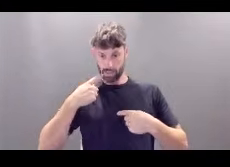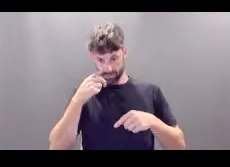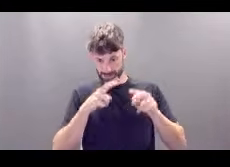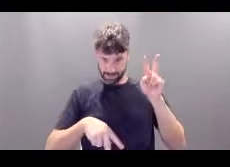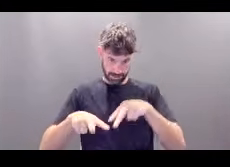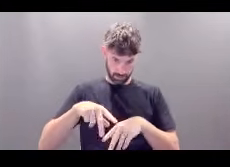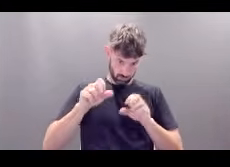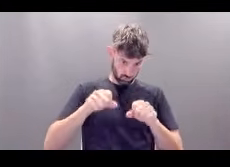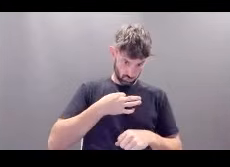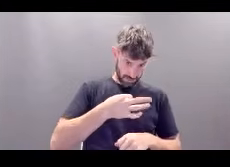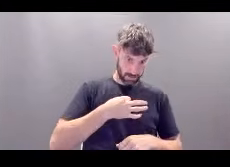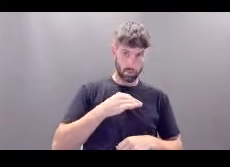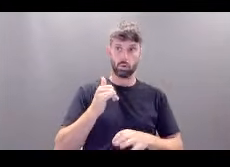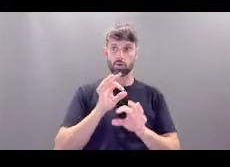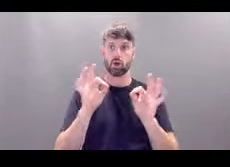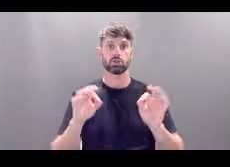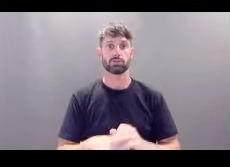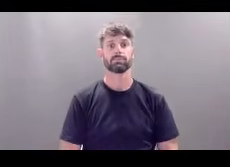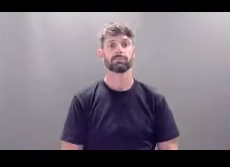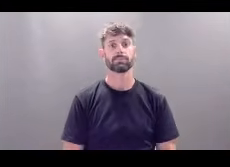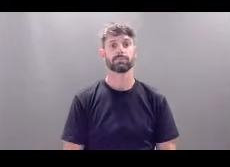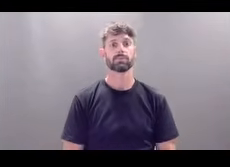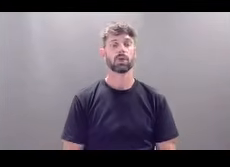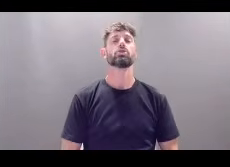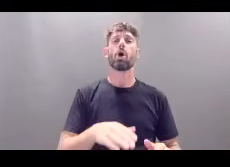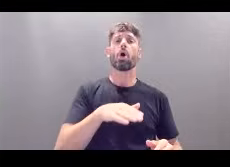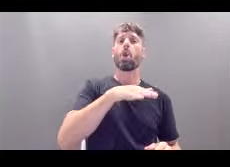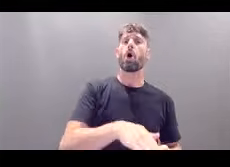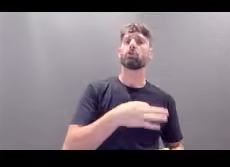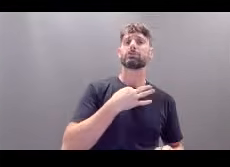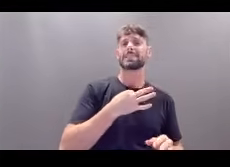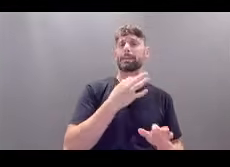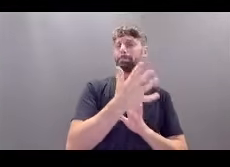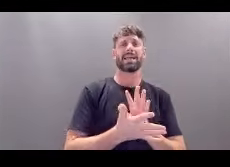Low risk AT products are unlikely to cause harm in day-to-day life.